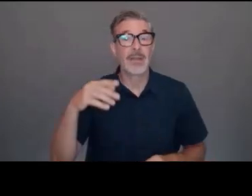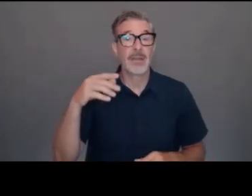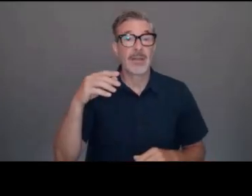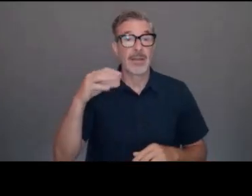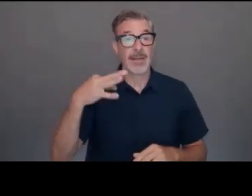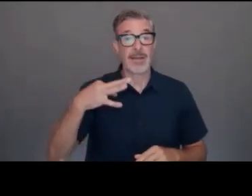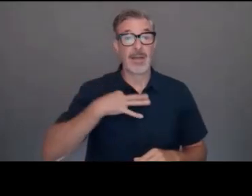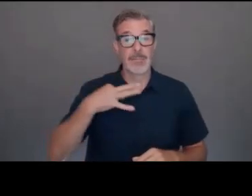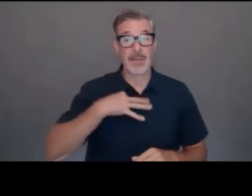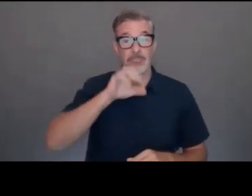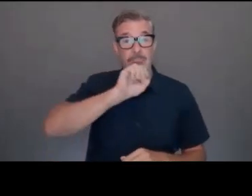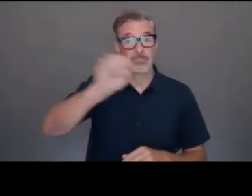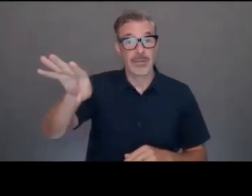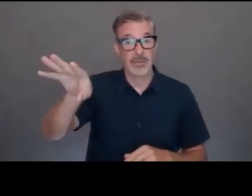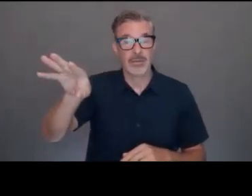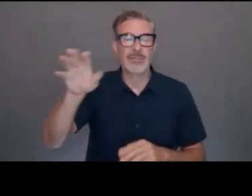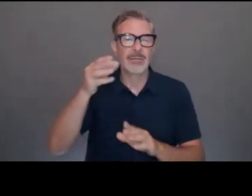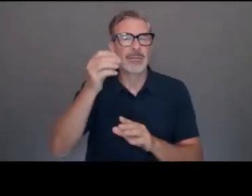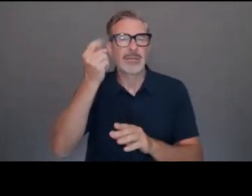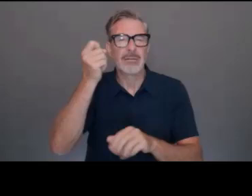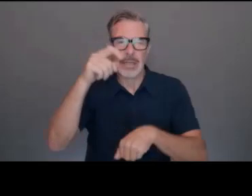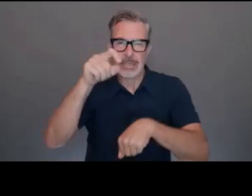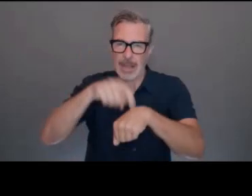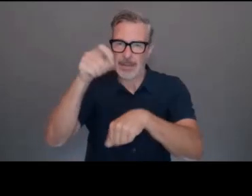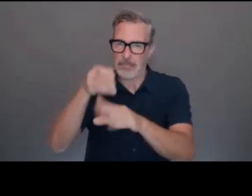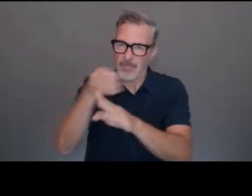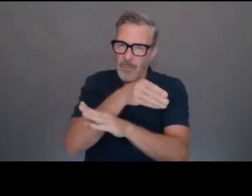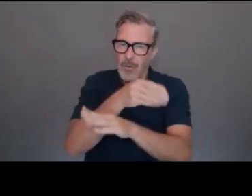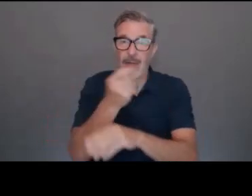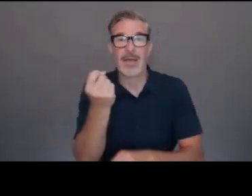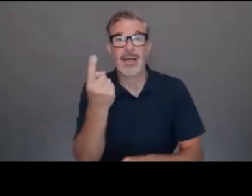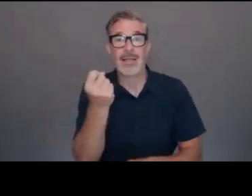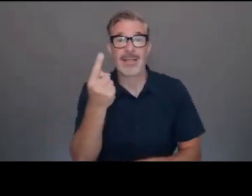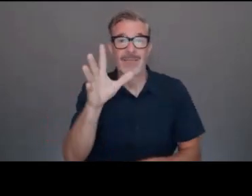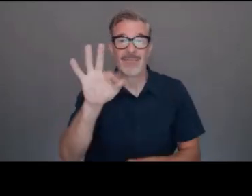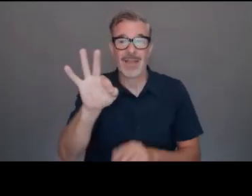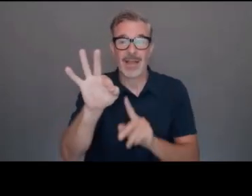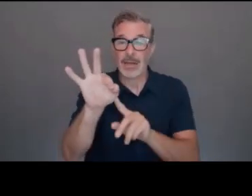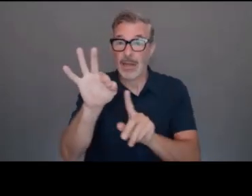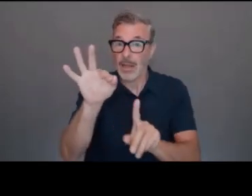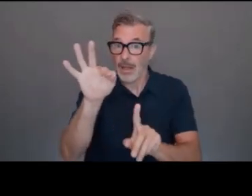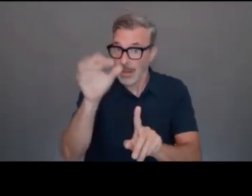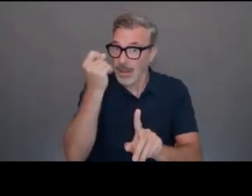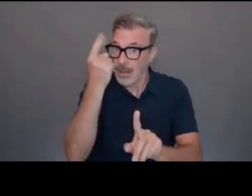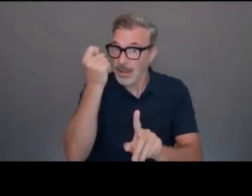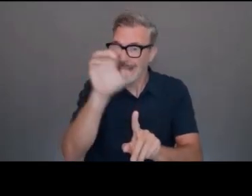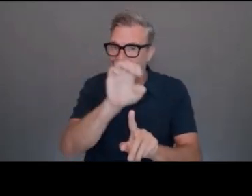This is different to in the past when